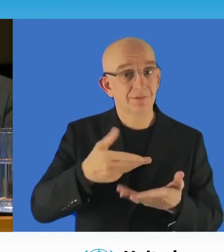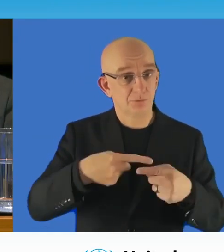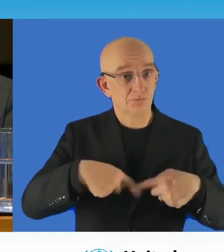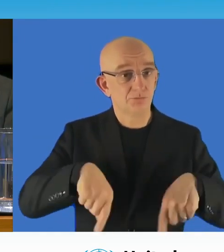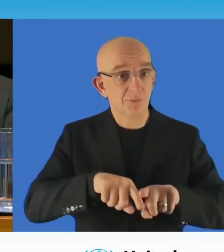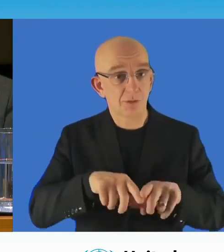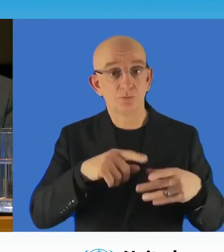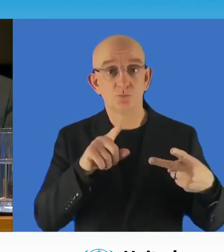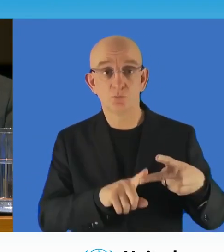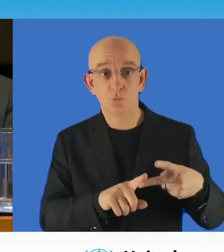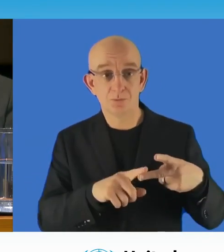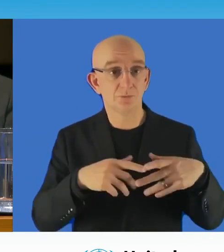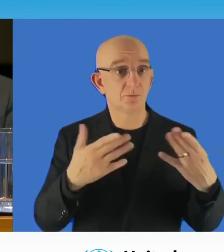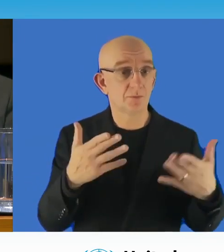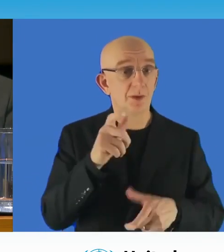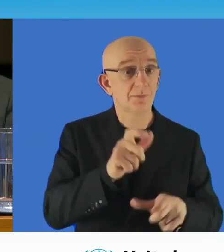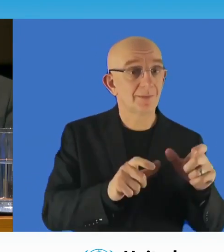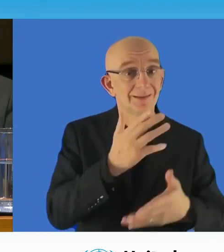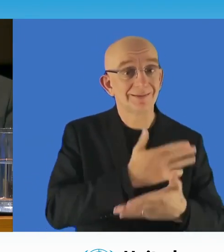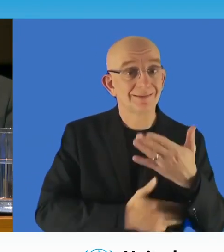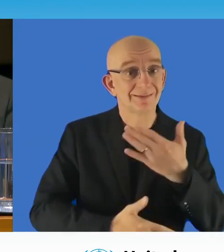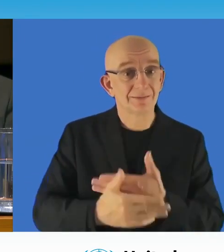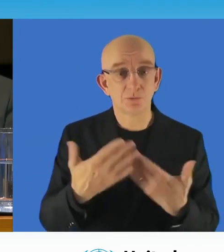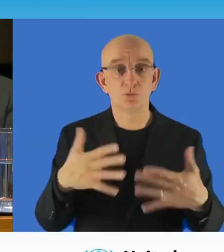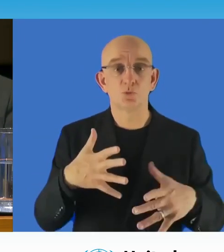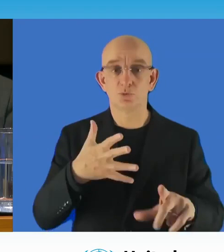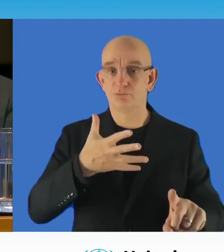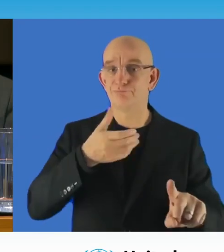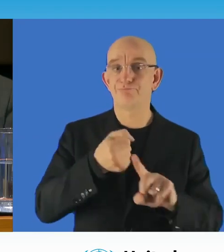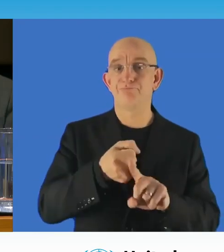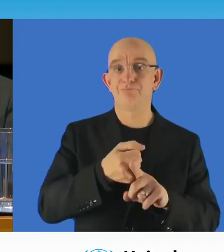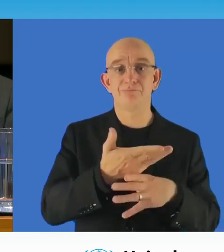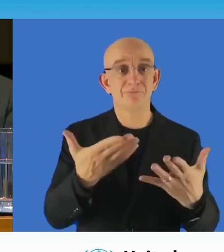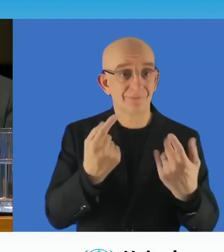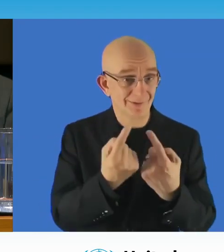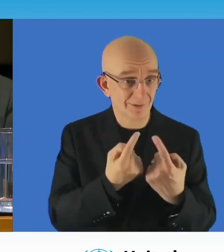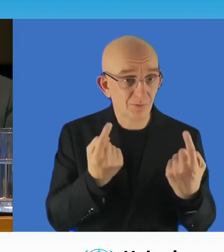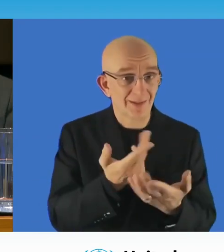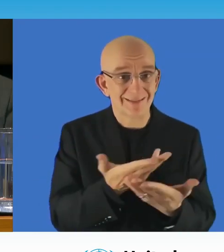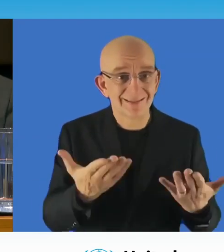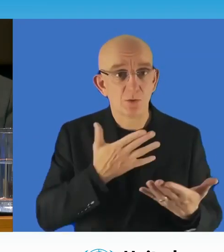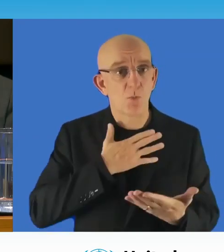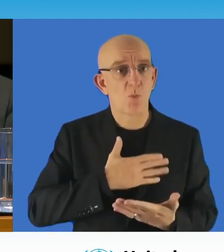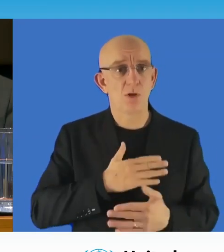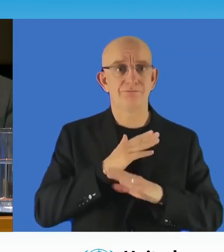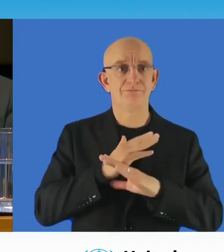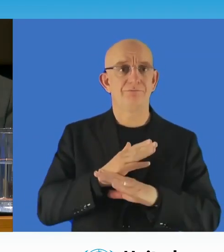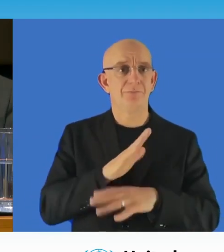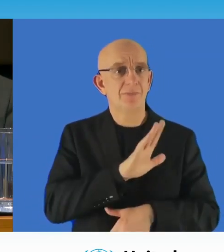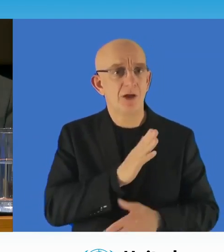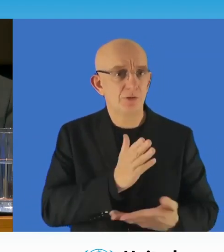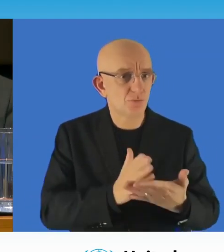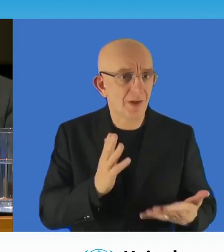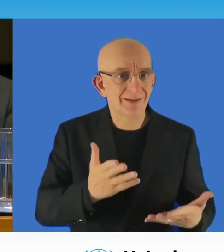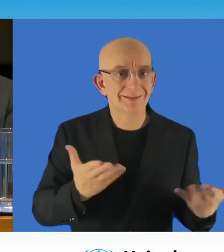in such situations and protecting their rights and under the crpd is fundamental for ensuring